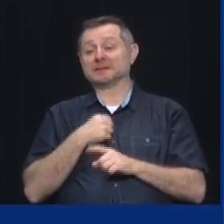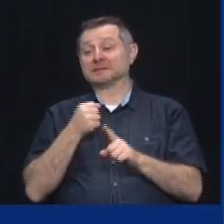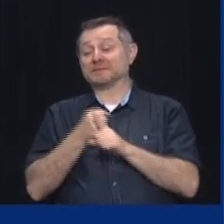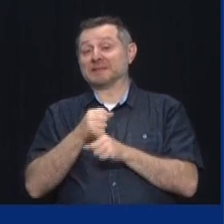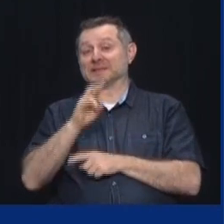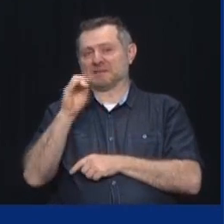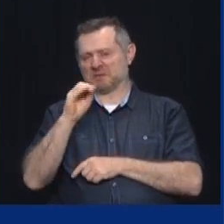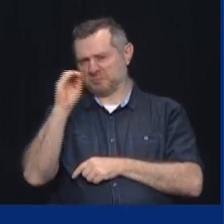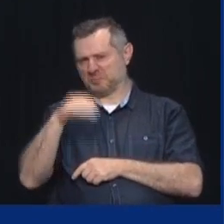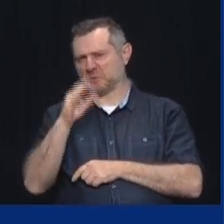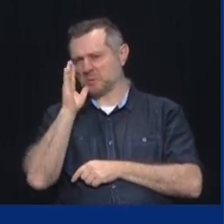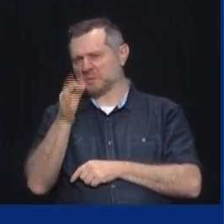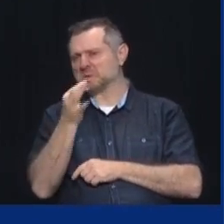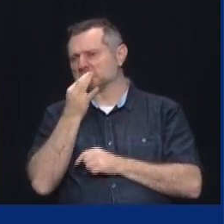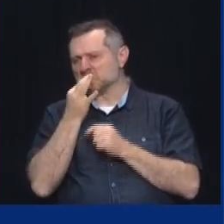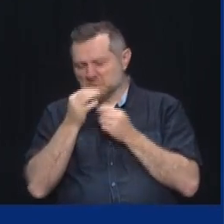NOW, THE NATIONAL GOAL IS